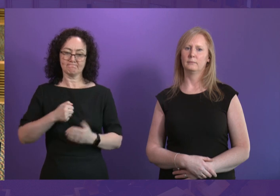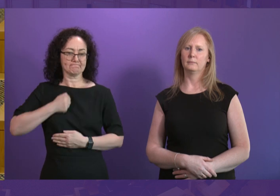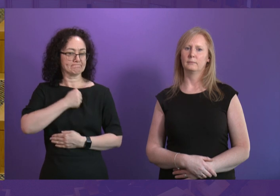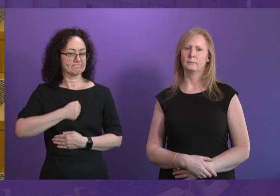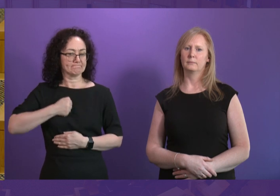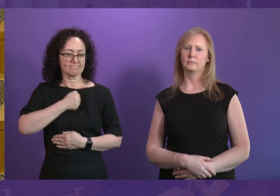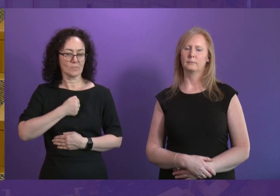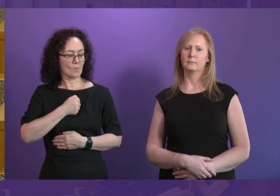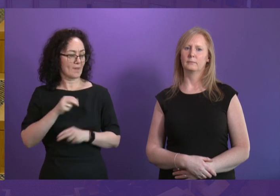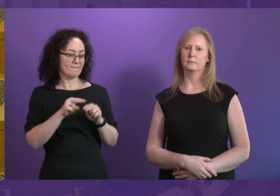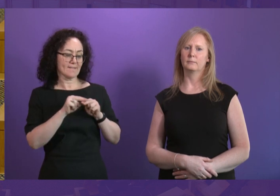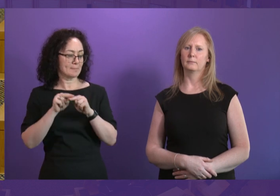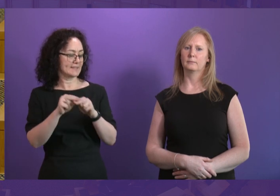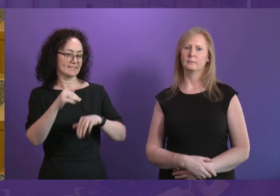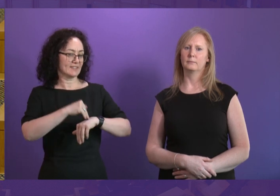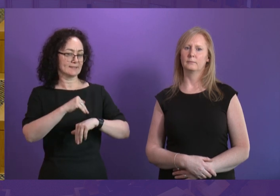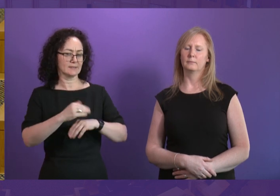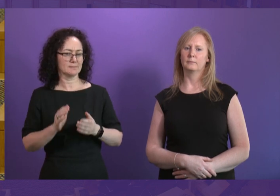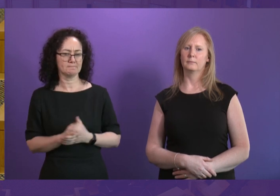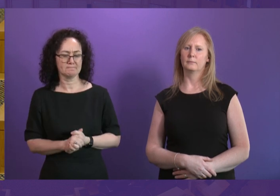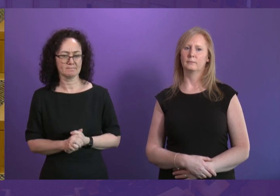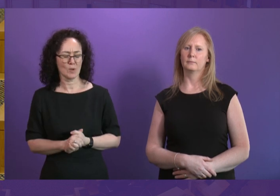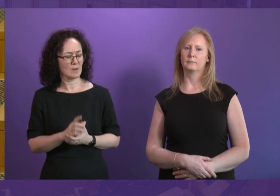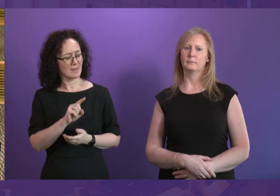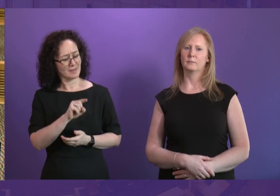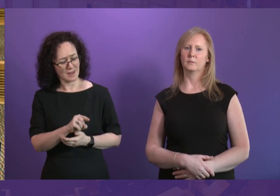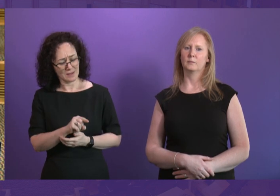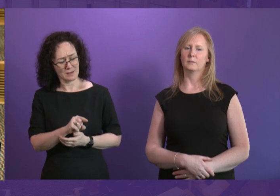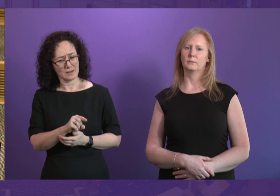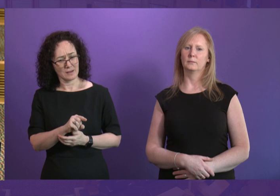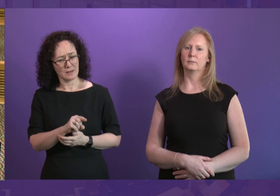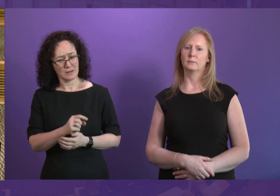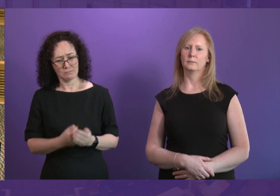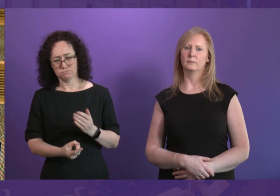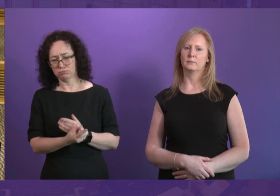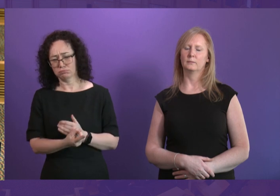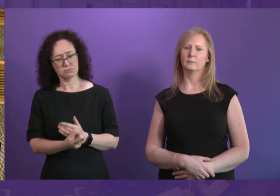Yuill and Lamara Bell. What happened in that case was unacceptable. There has been a great